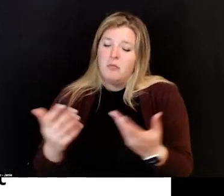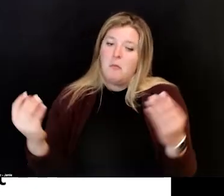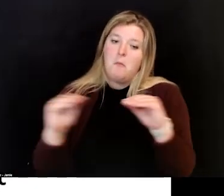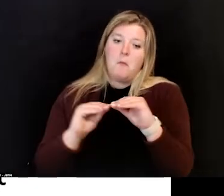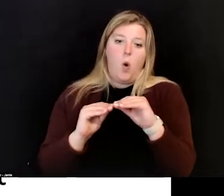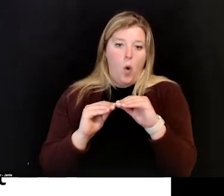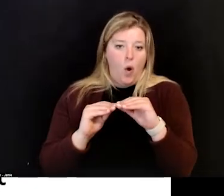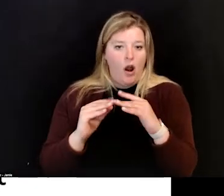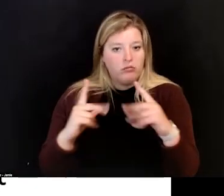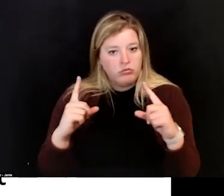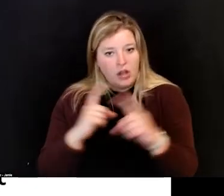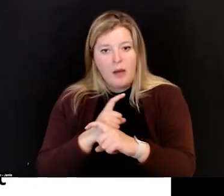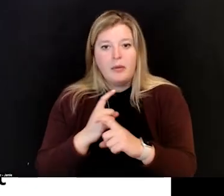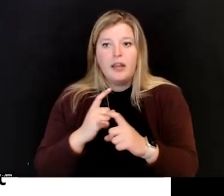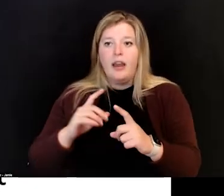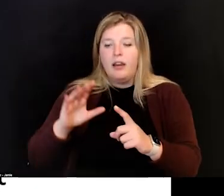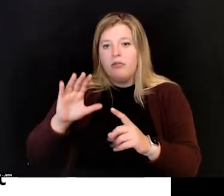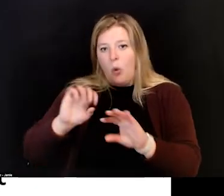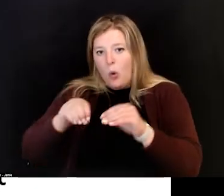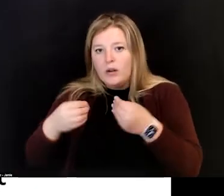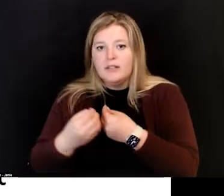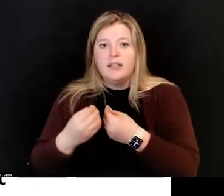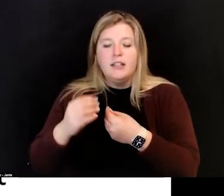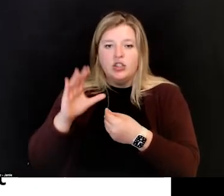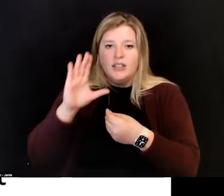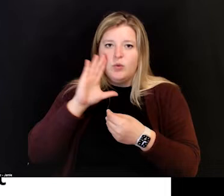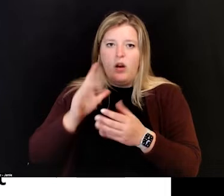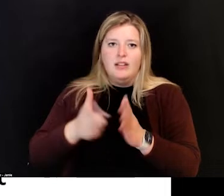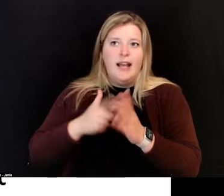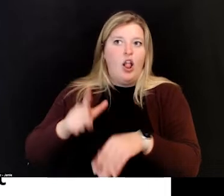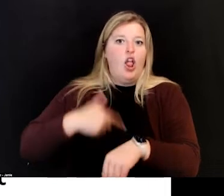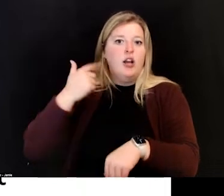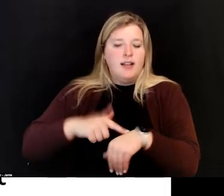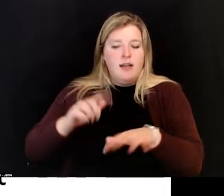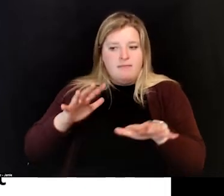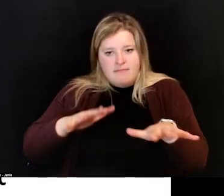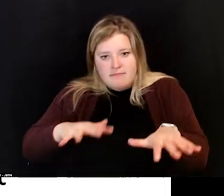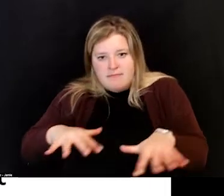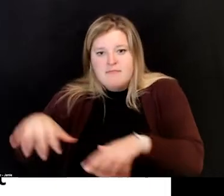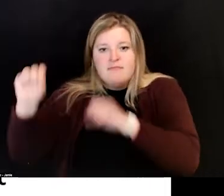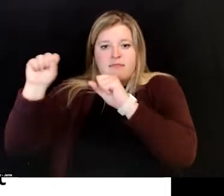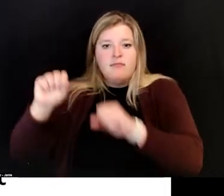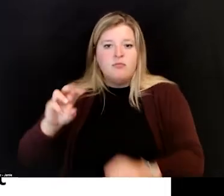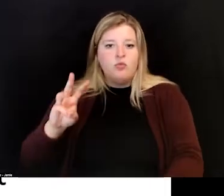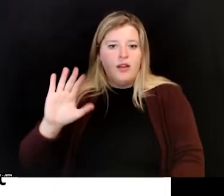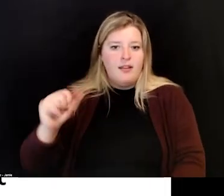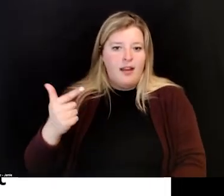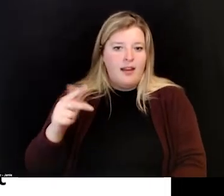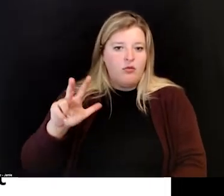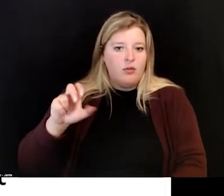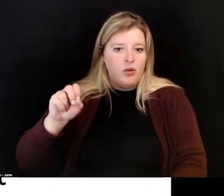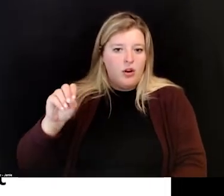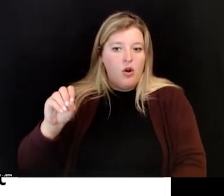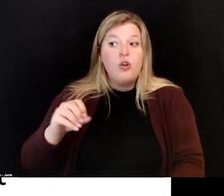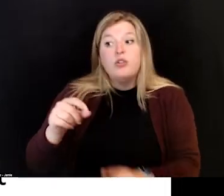for organizations to pick that up. And so thinking about that and considering that as part of your decision about when to adopt,